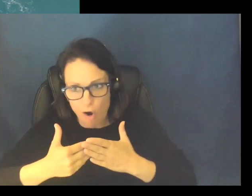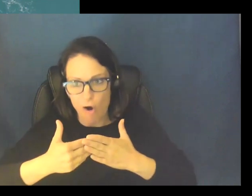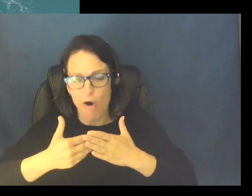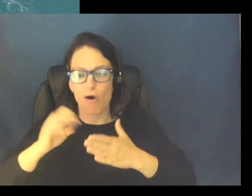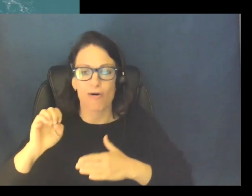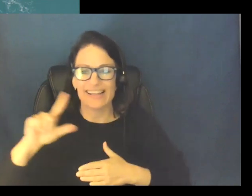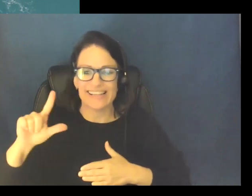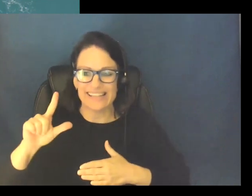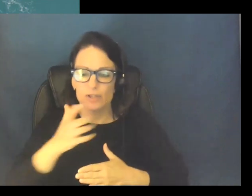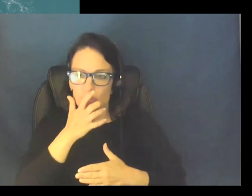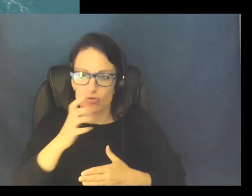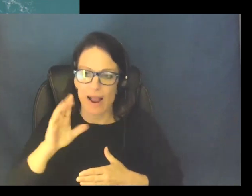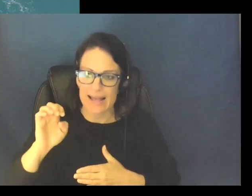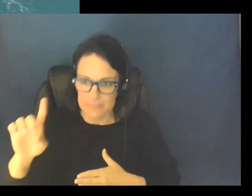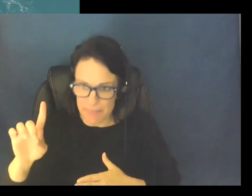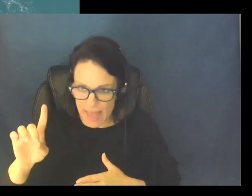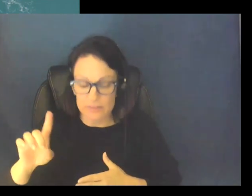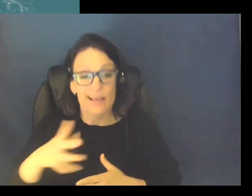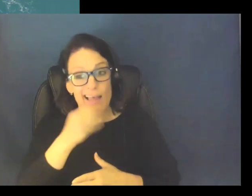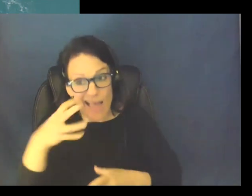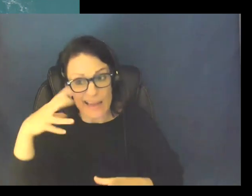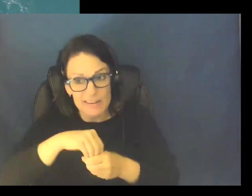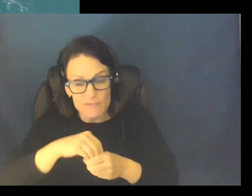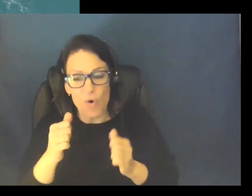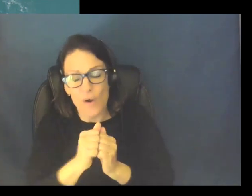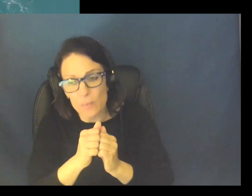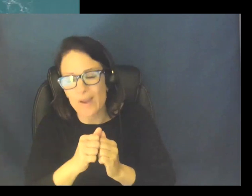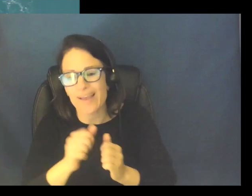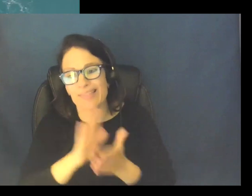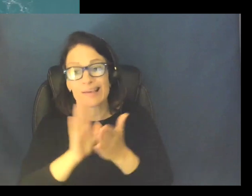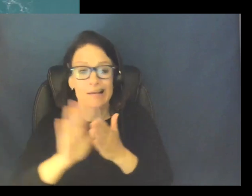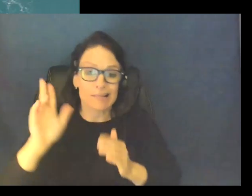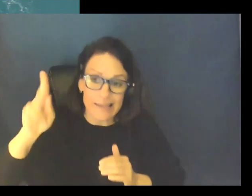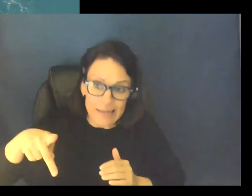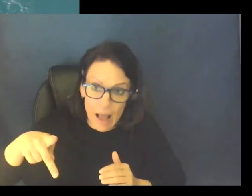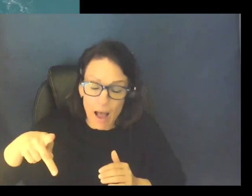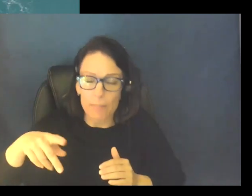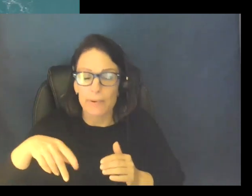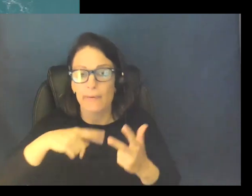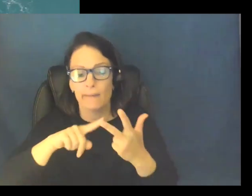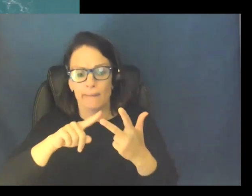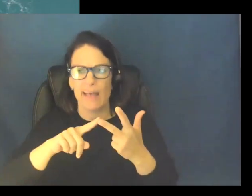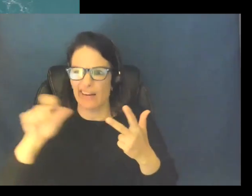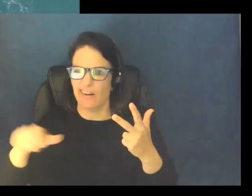Janet Jenson.